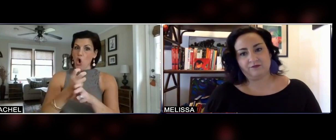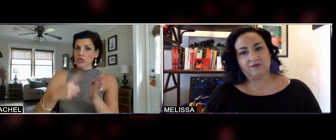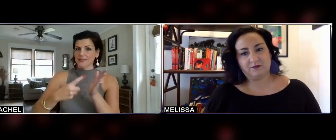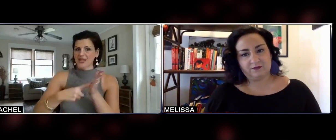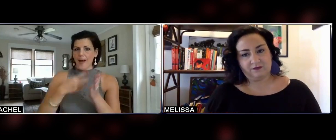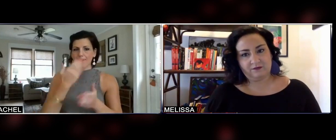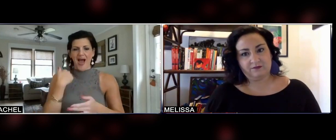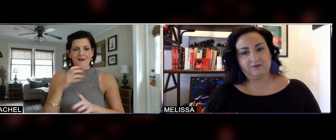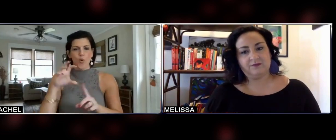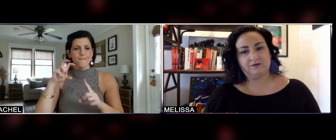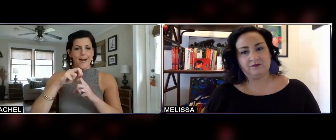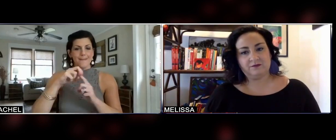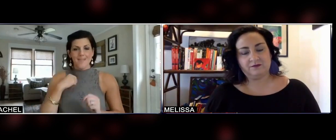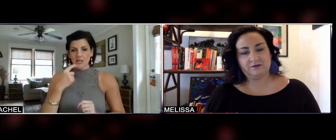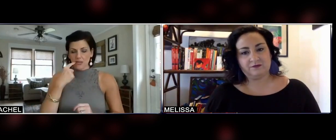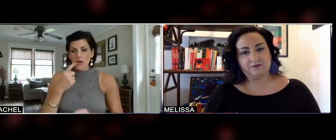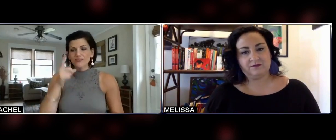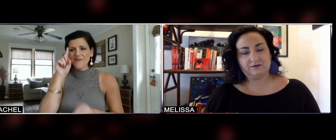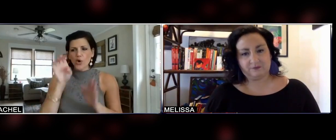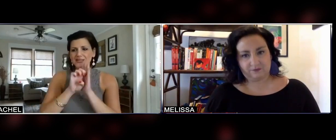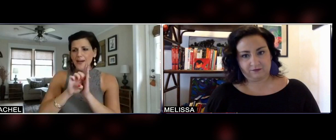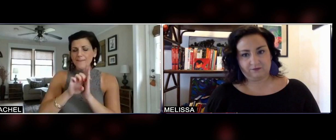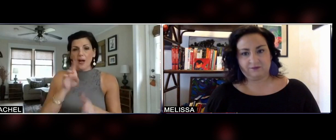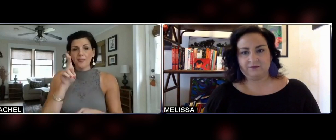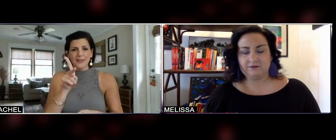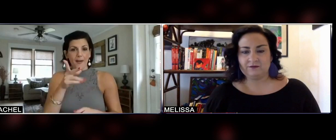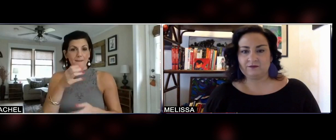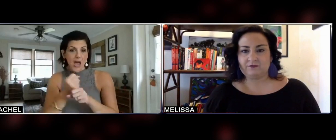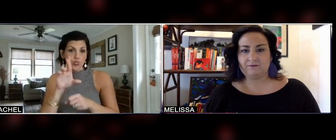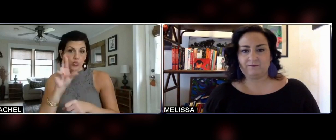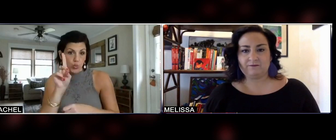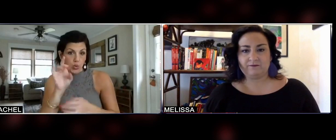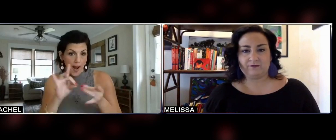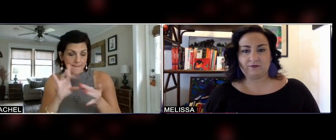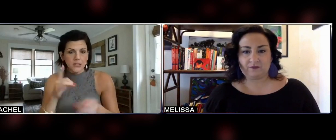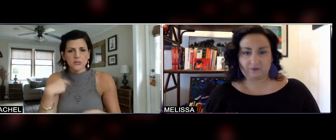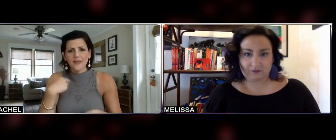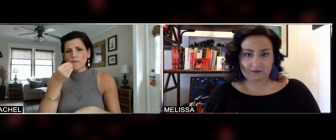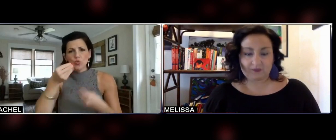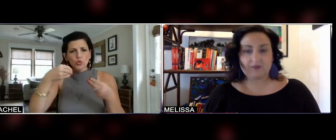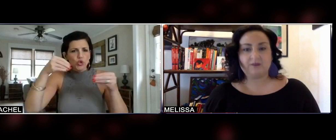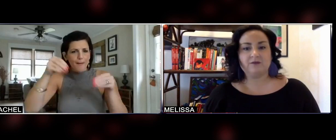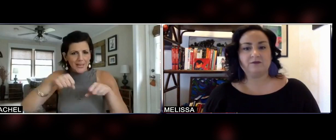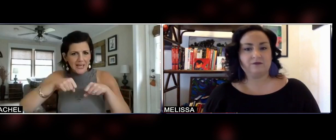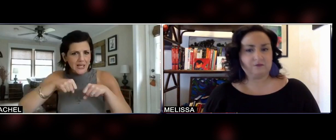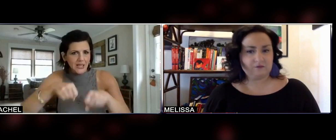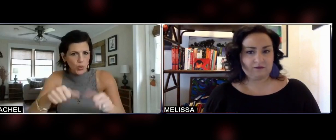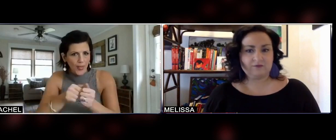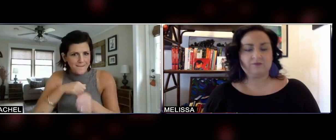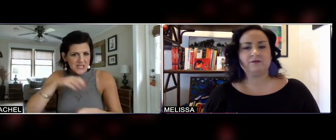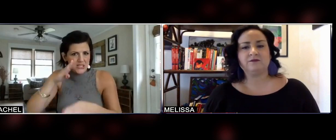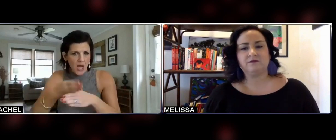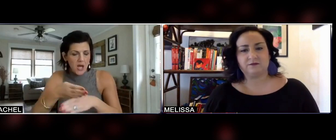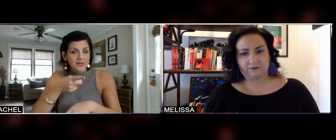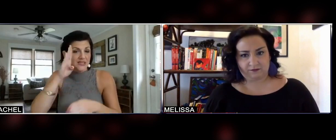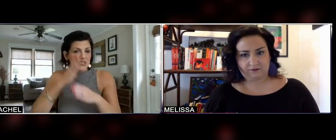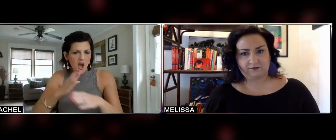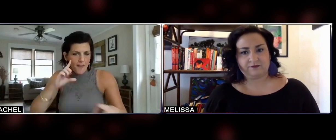That's hard for me sometimes and I have to bite my tongue. For example, people make rude comments. When I go food shopping with my son,